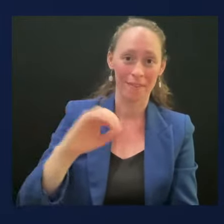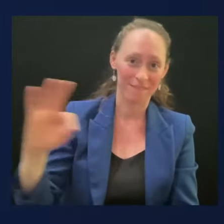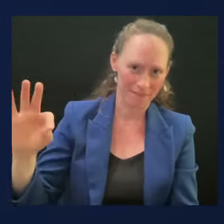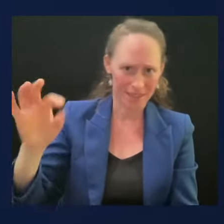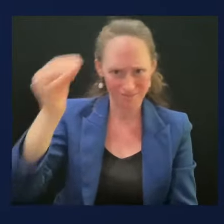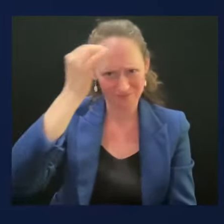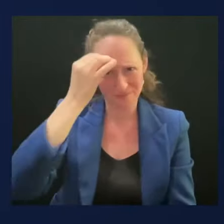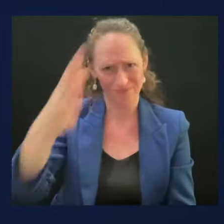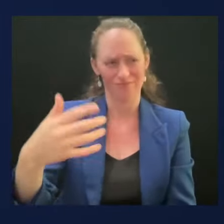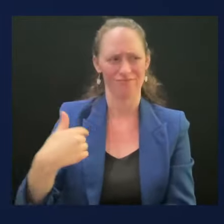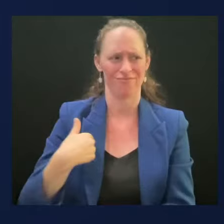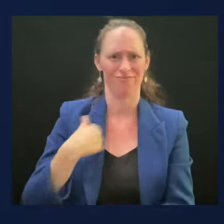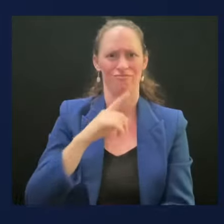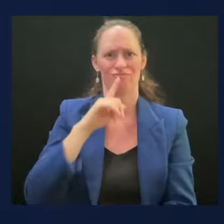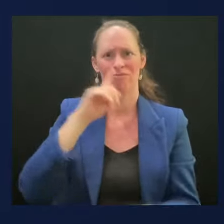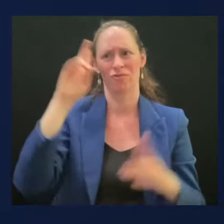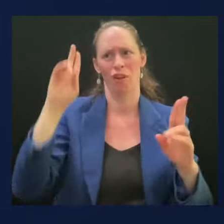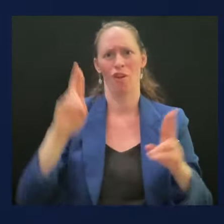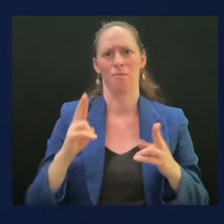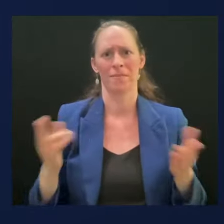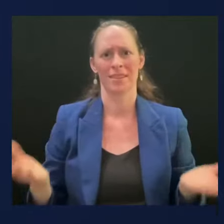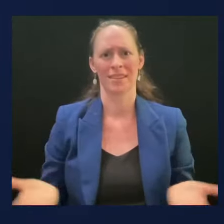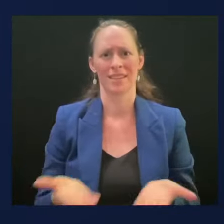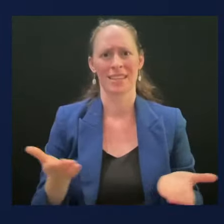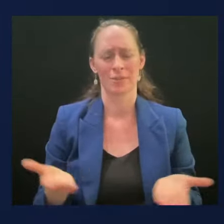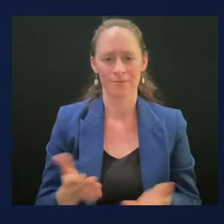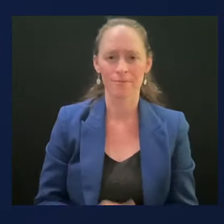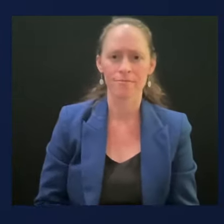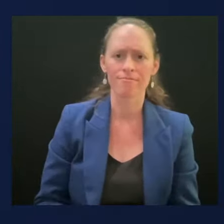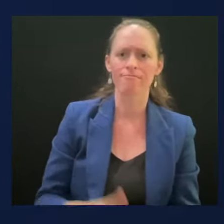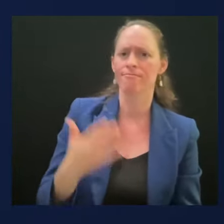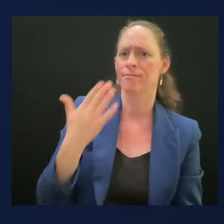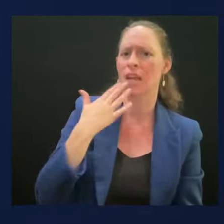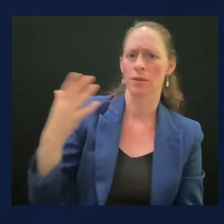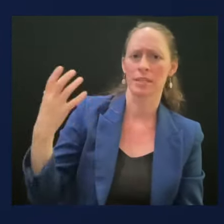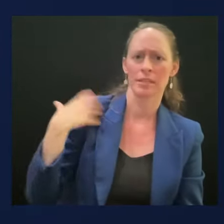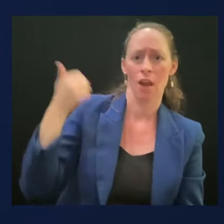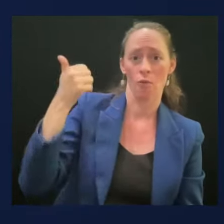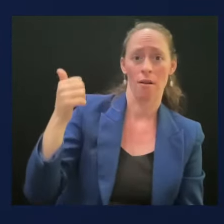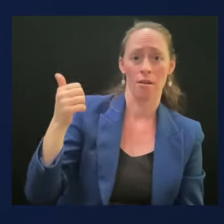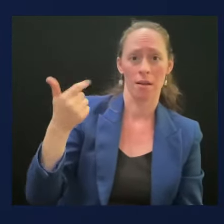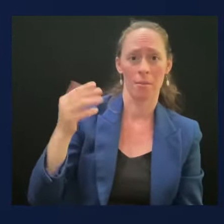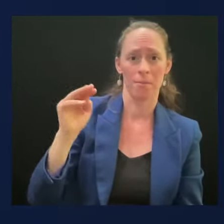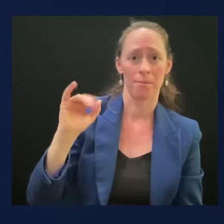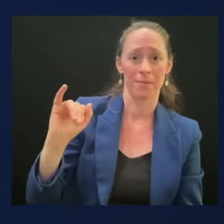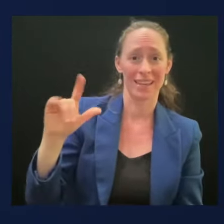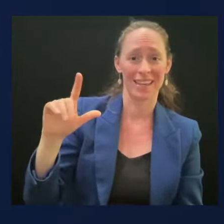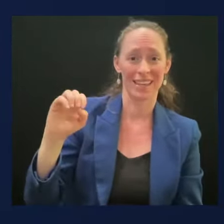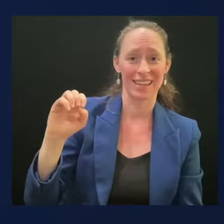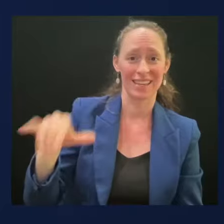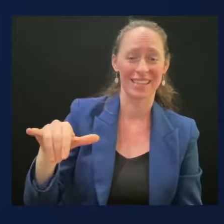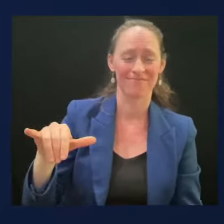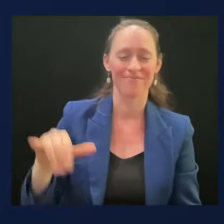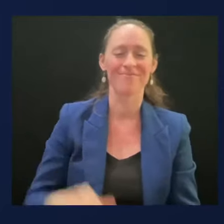for your leadership to our Gold Star families and to all who remember a fallen American hero today,